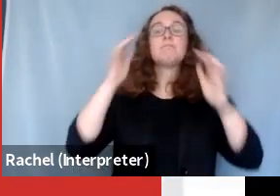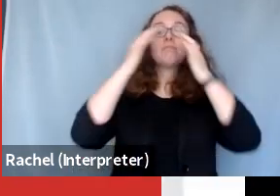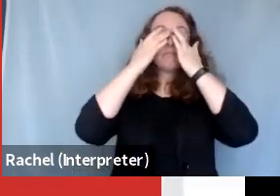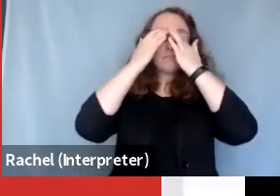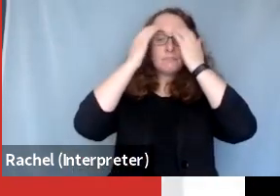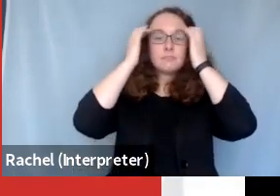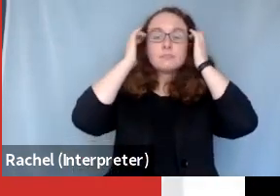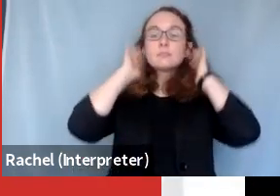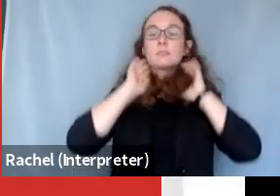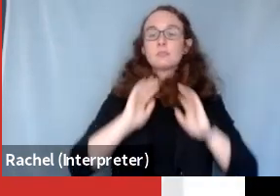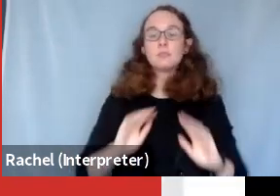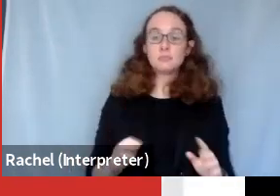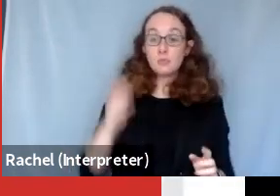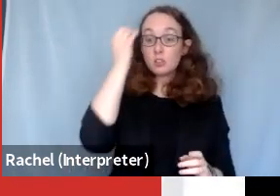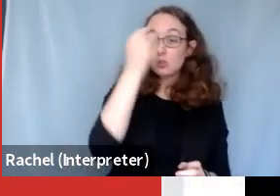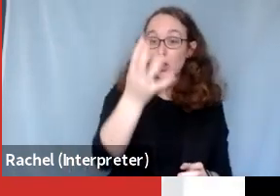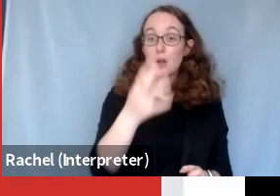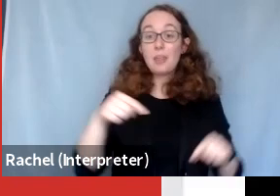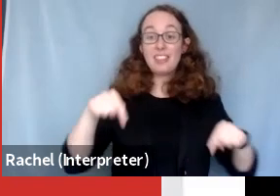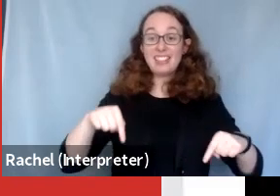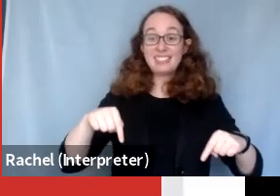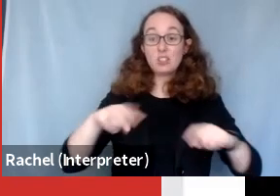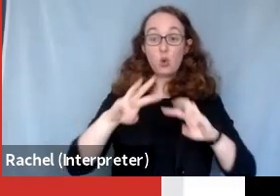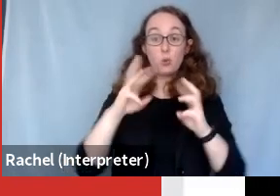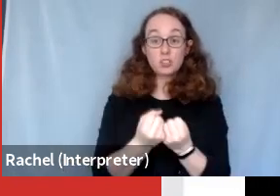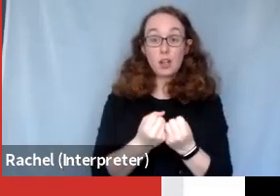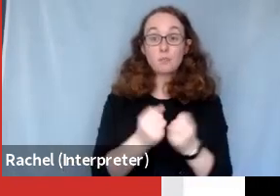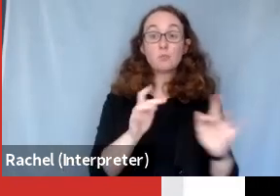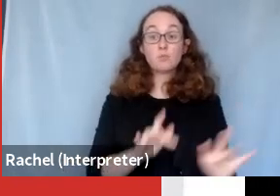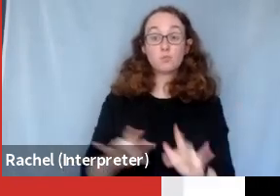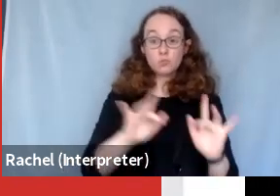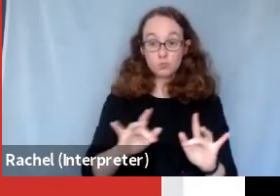guys know this workshop is recorded ,